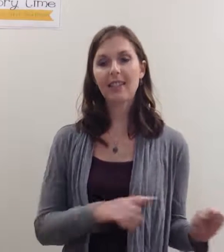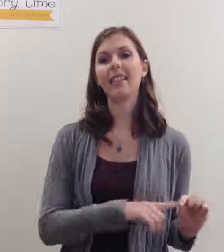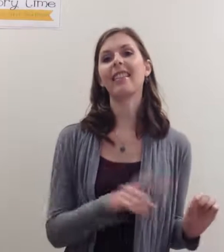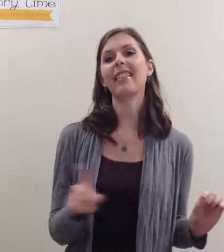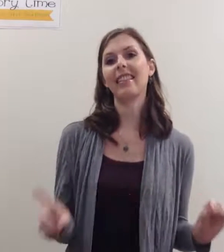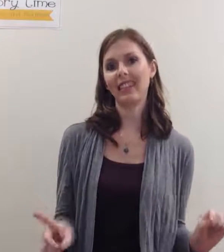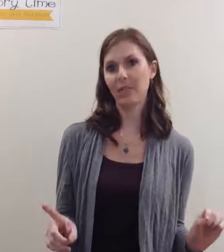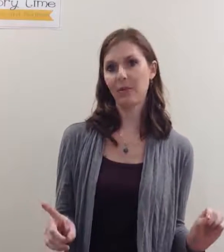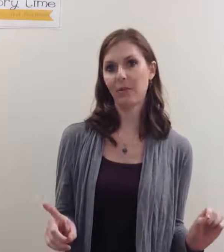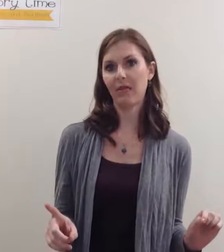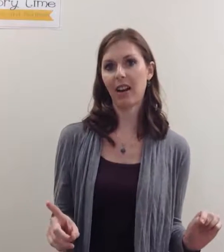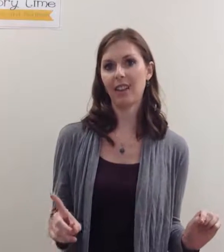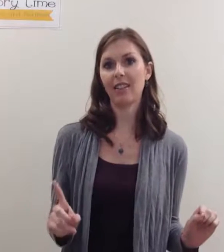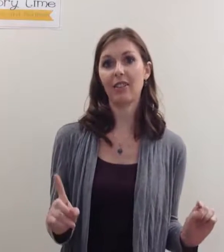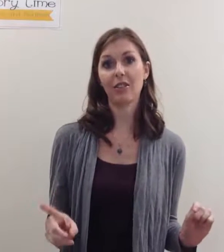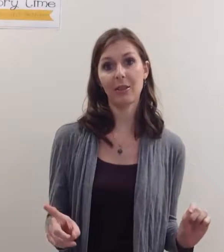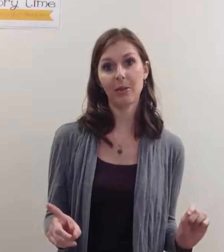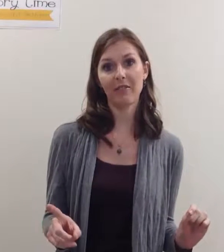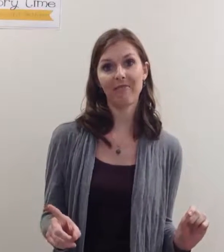then you would provide the description.